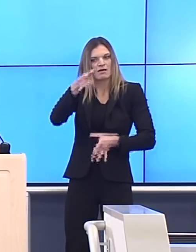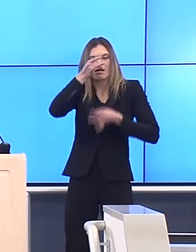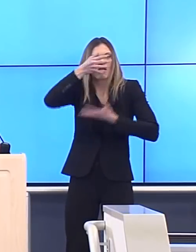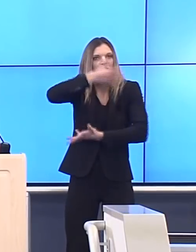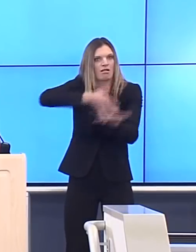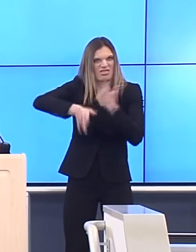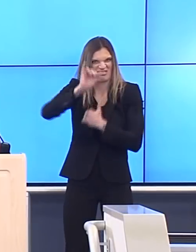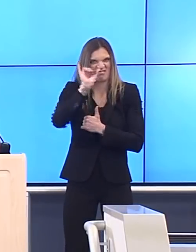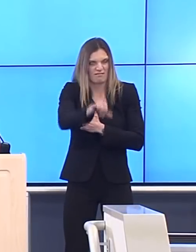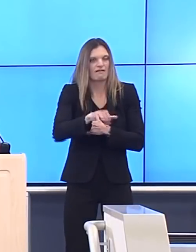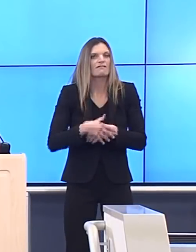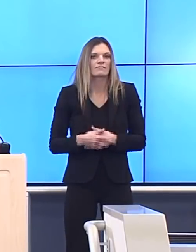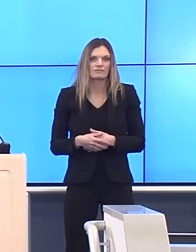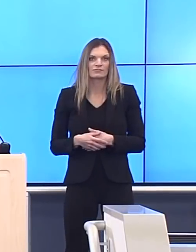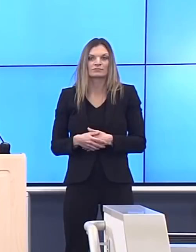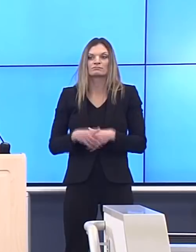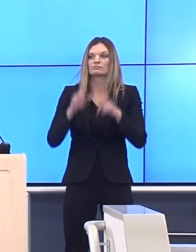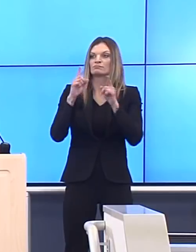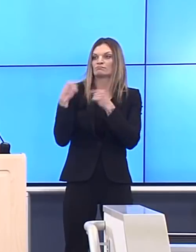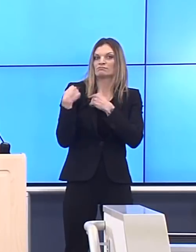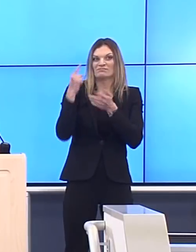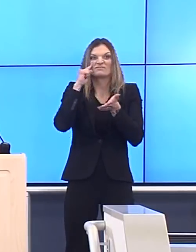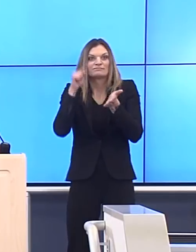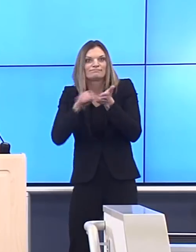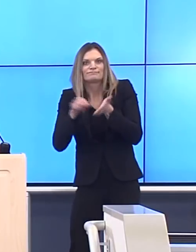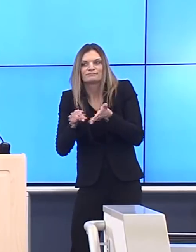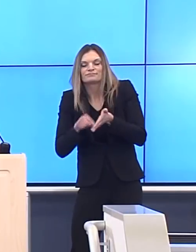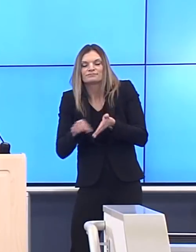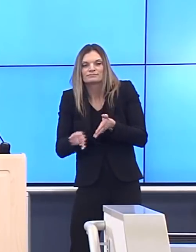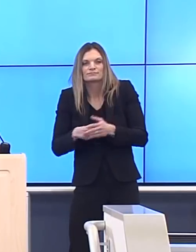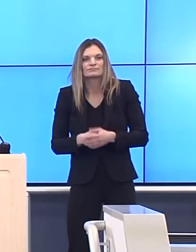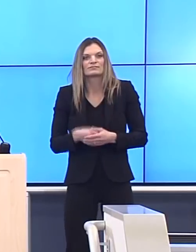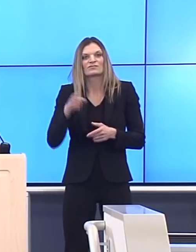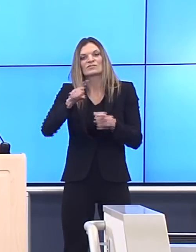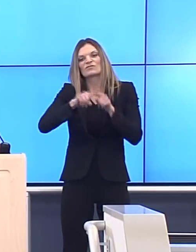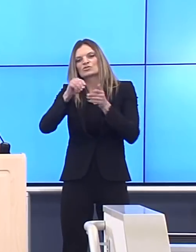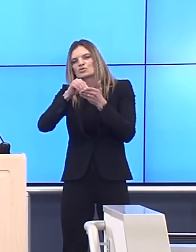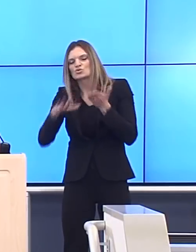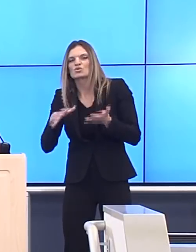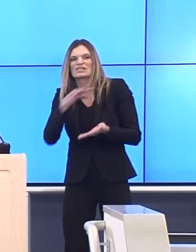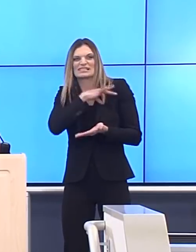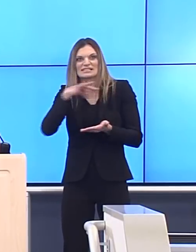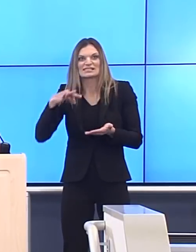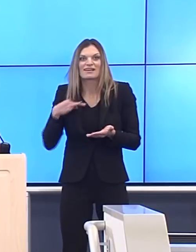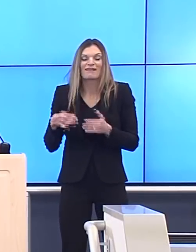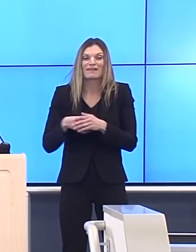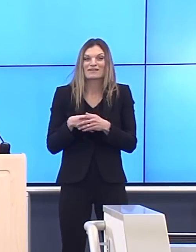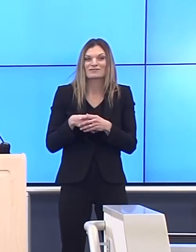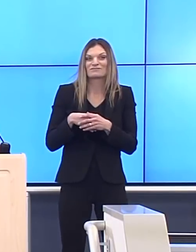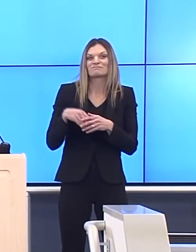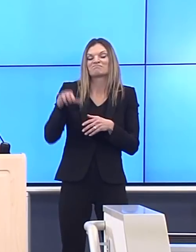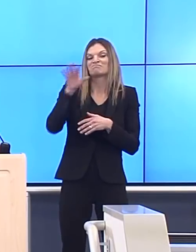RESTAURANTS AND SOCIAL LITTLE BIT MORE ABOUT SCHOOLS. OF THE 200 OUTBREAKS THAT WE